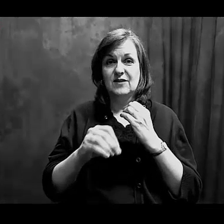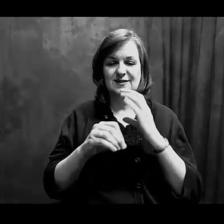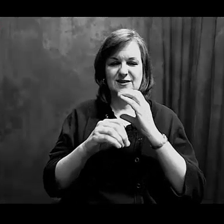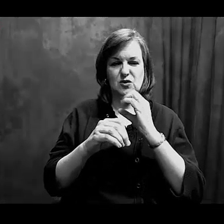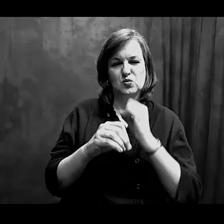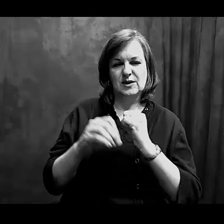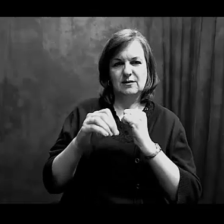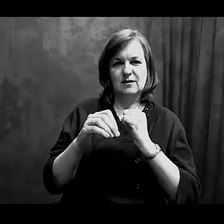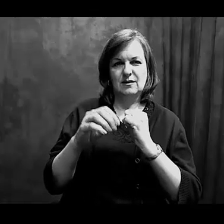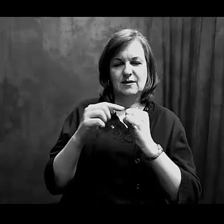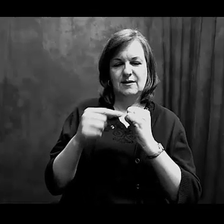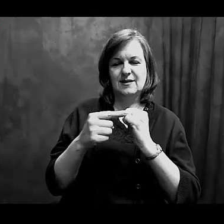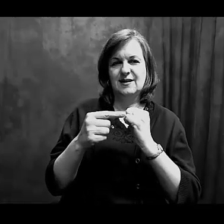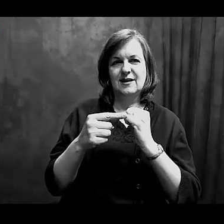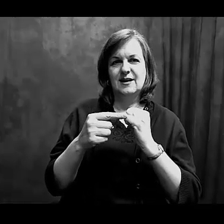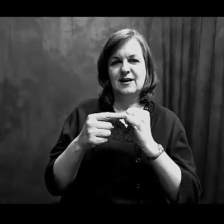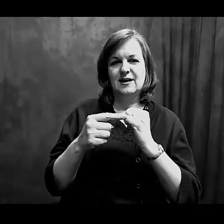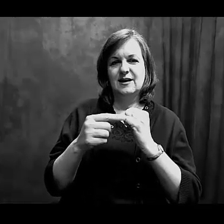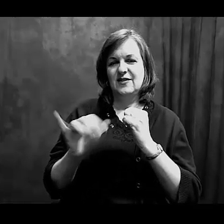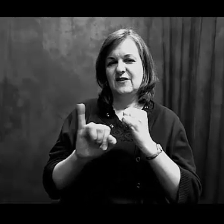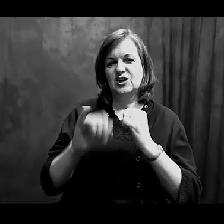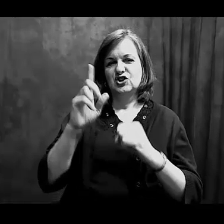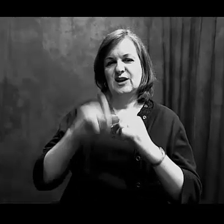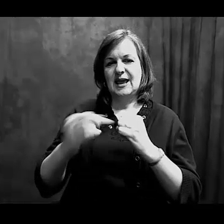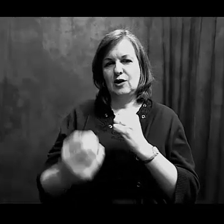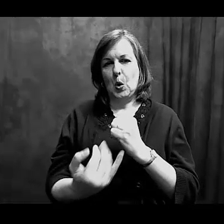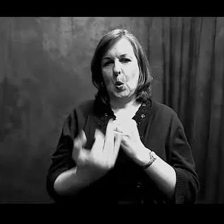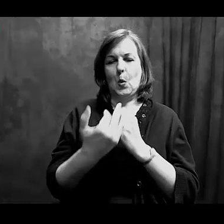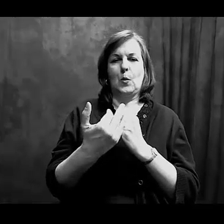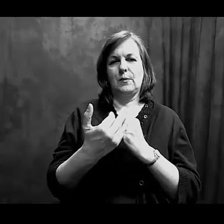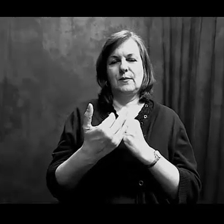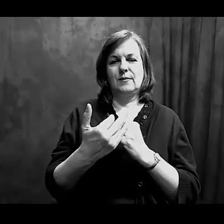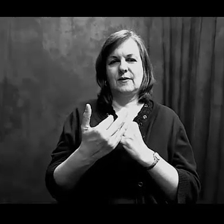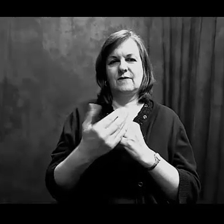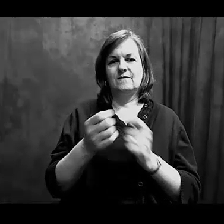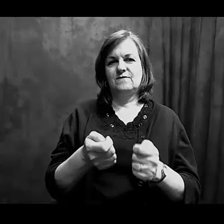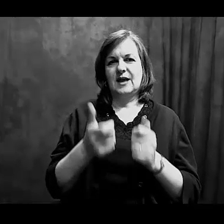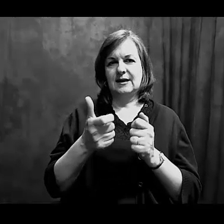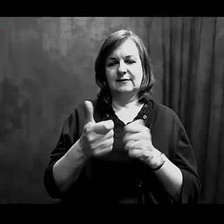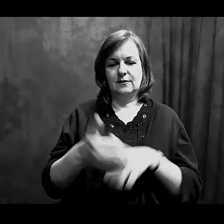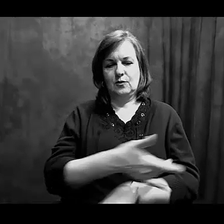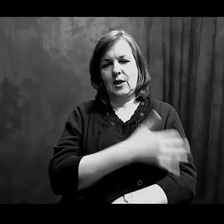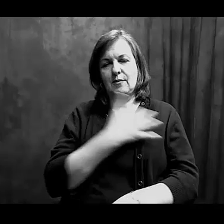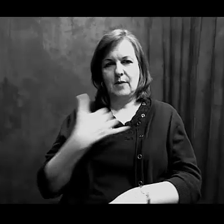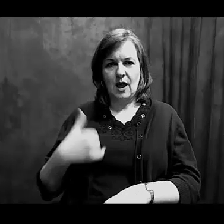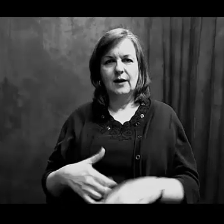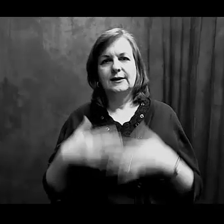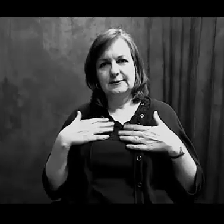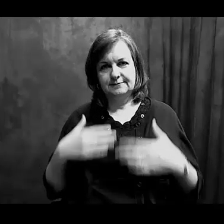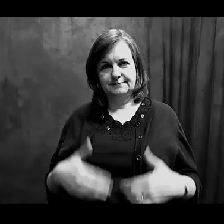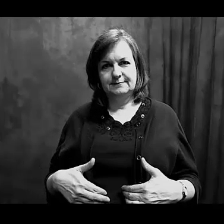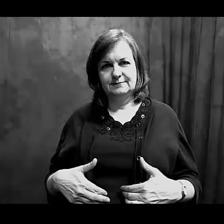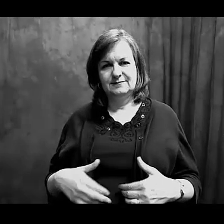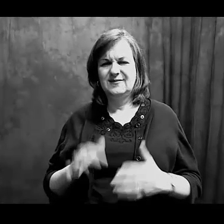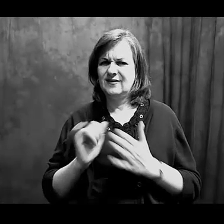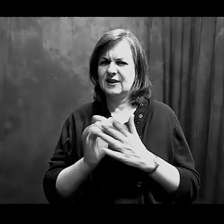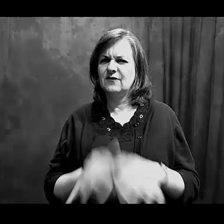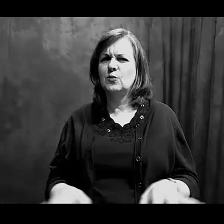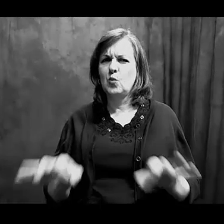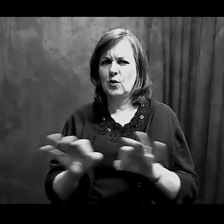if you're constricting the blood vessels you're keeping it from moving anything around your body -- very very important!!